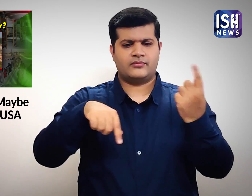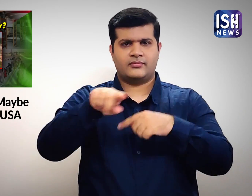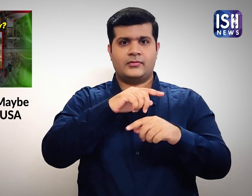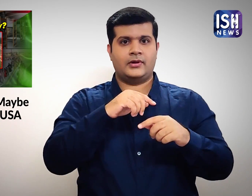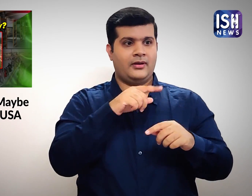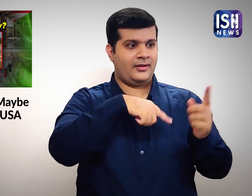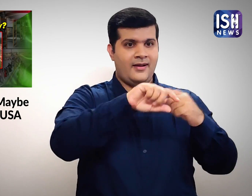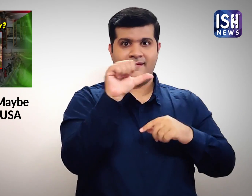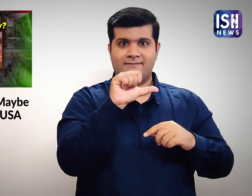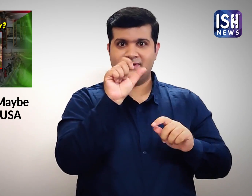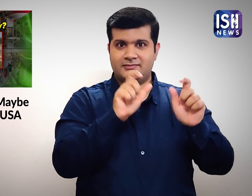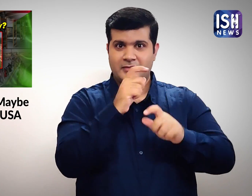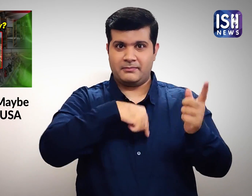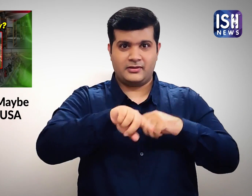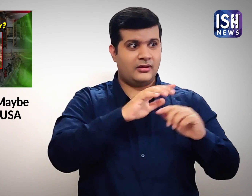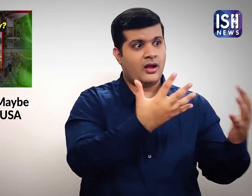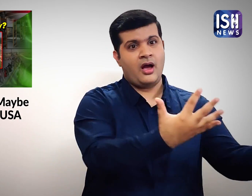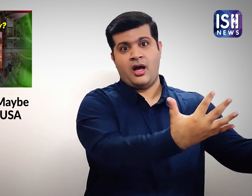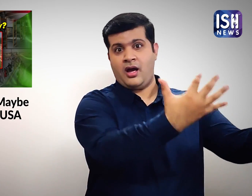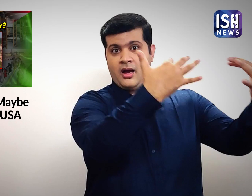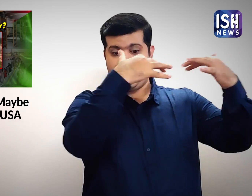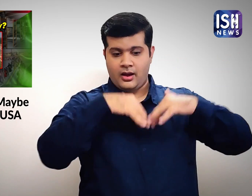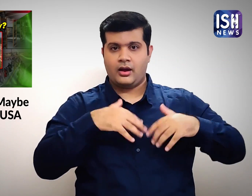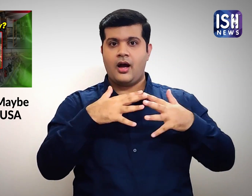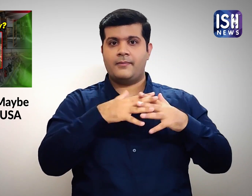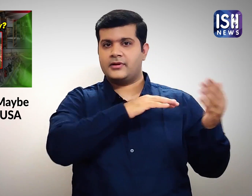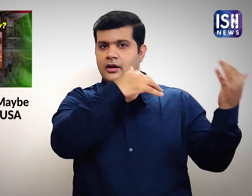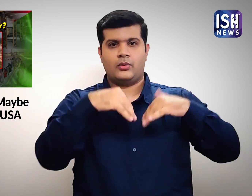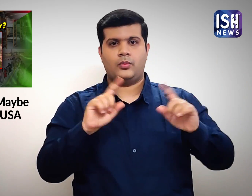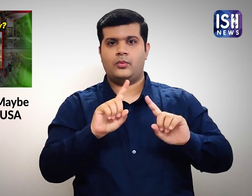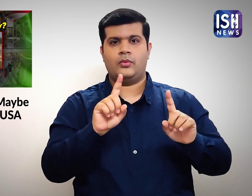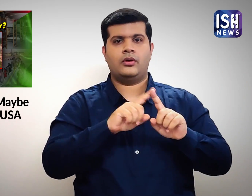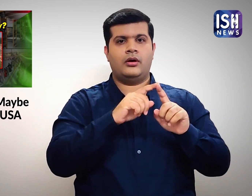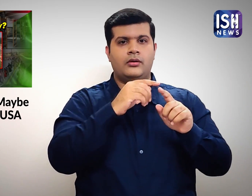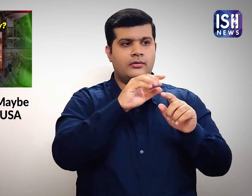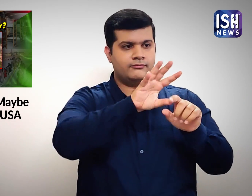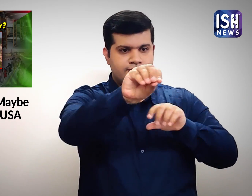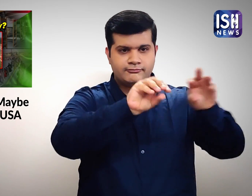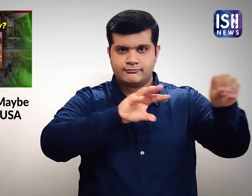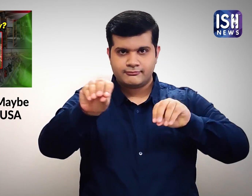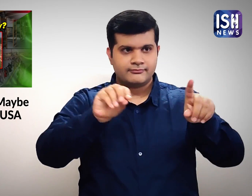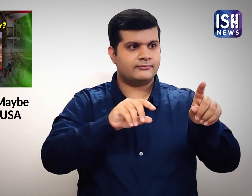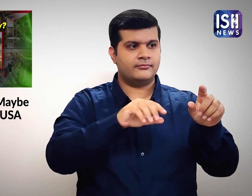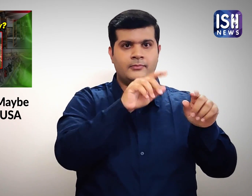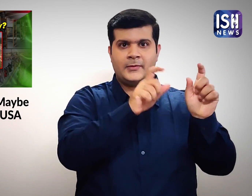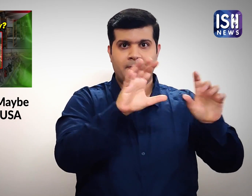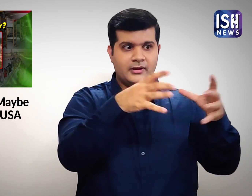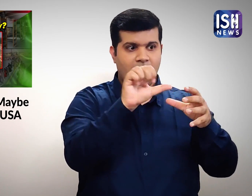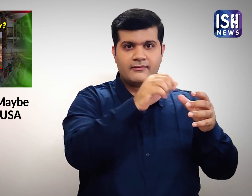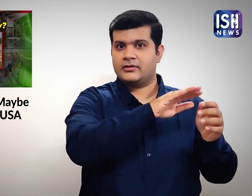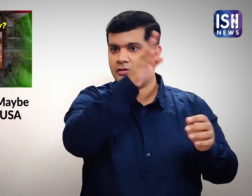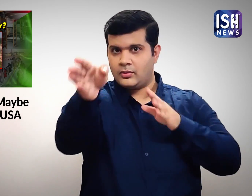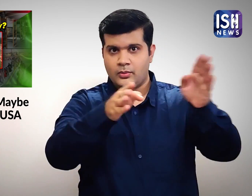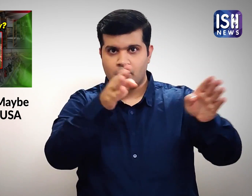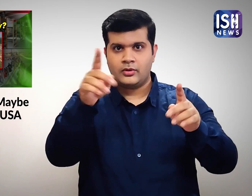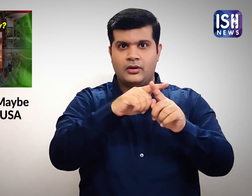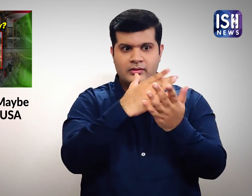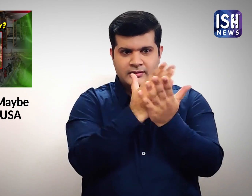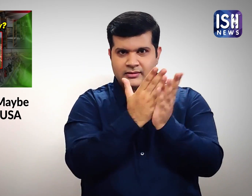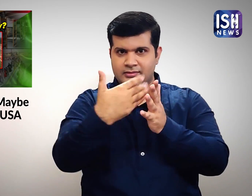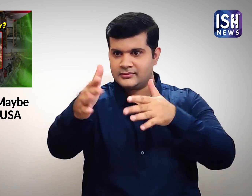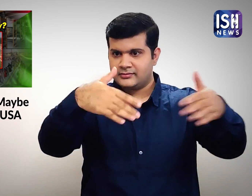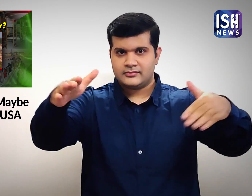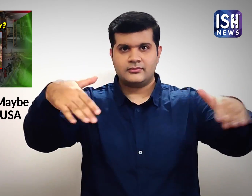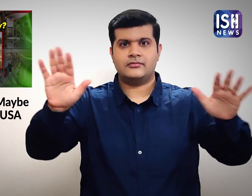All the evacuees have not been taken to the US. They are currently in transit in these bases.